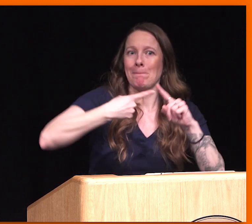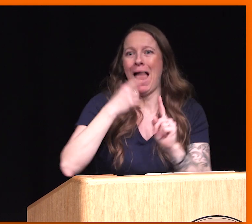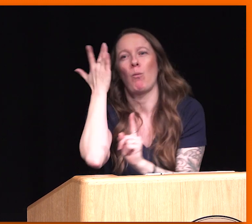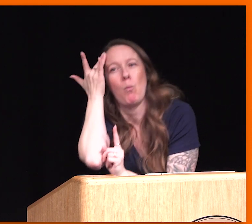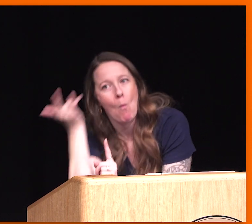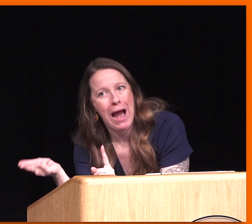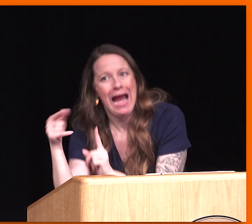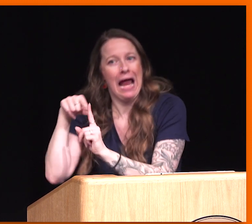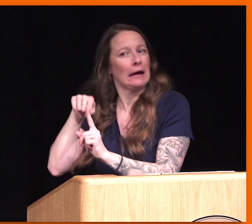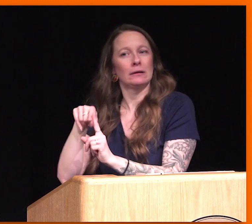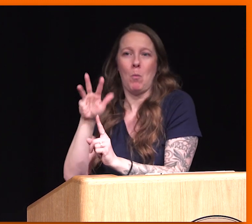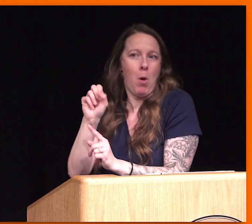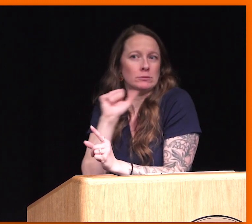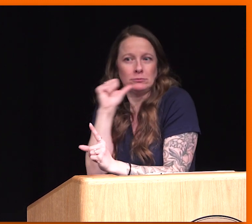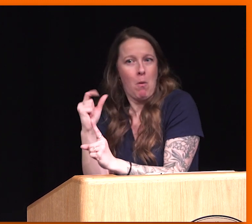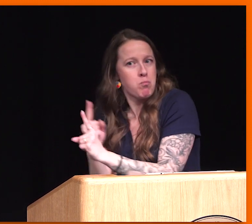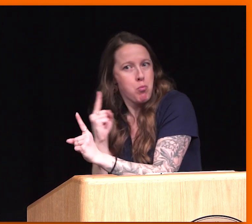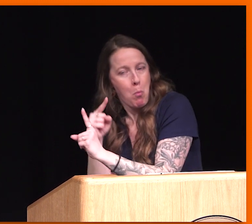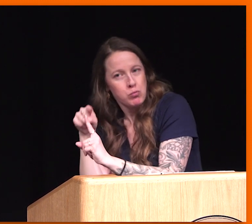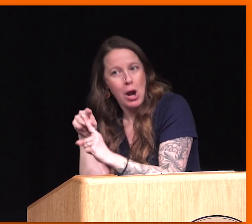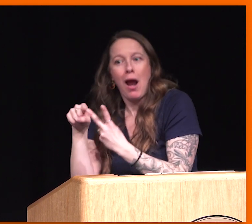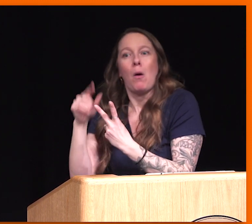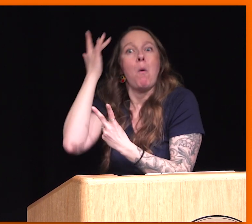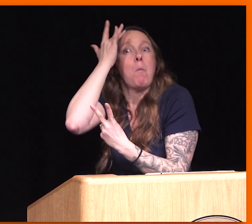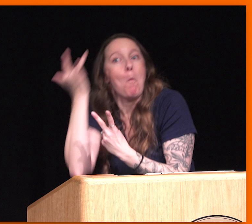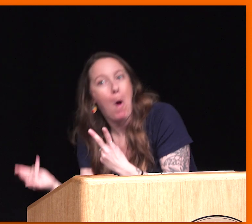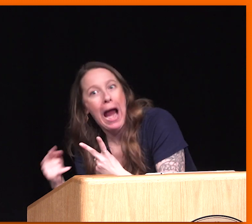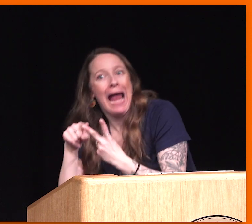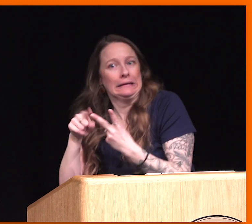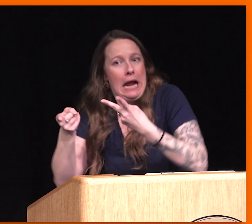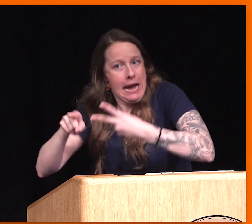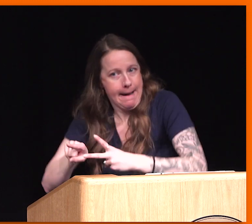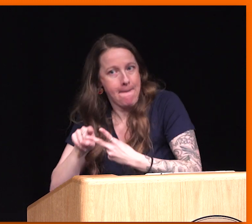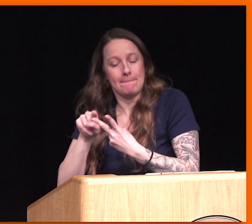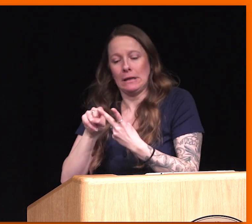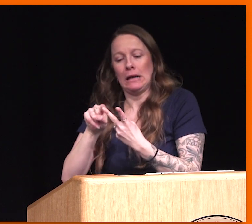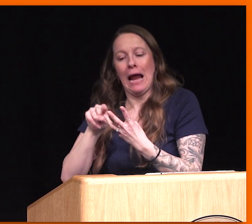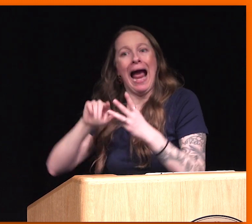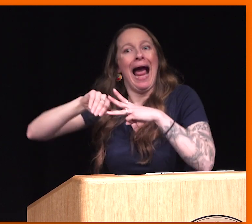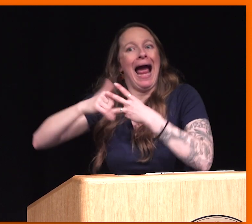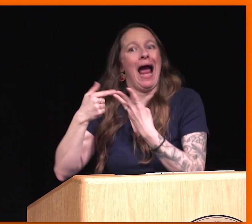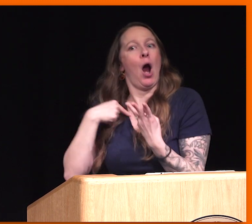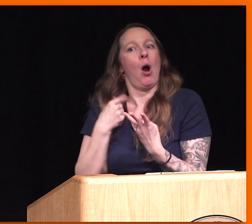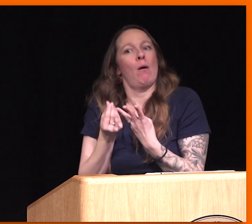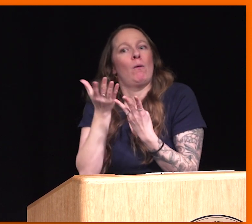how much time we spent on educating hearing people and why these processes weren't appropriate,